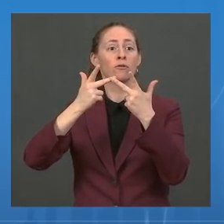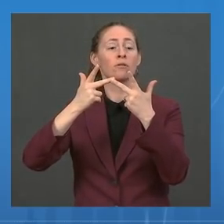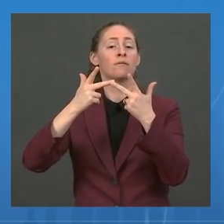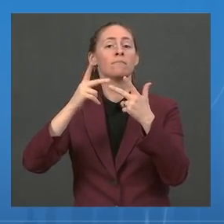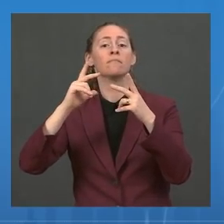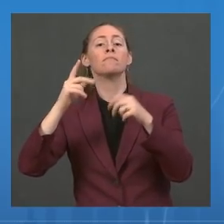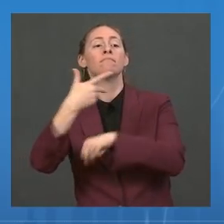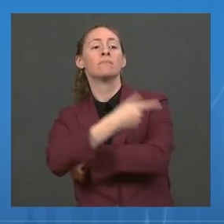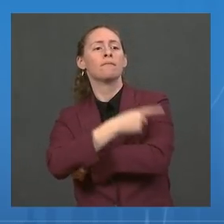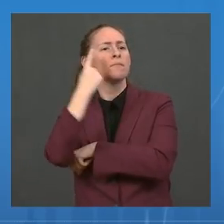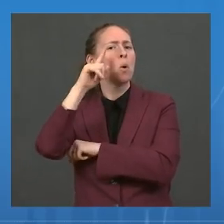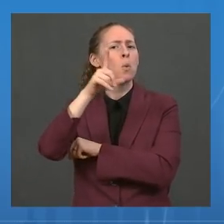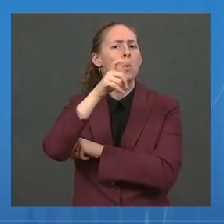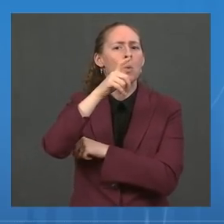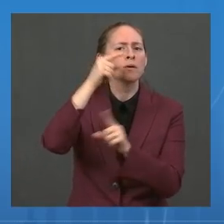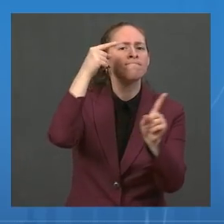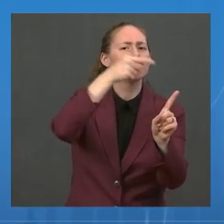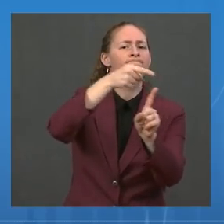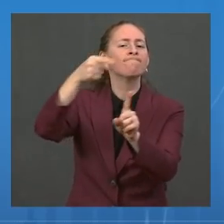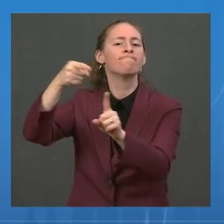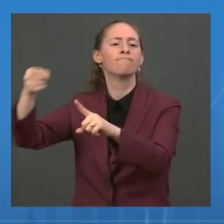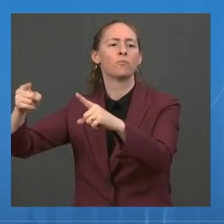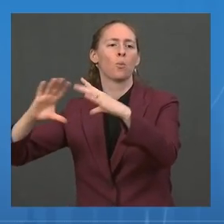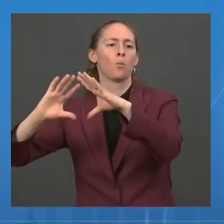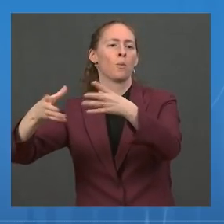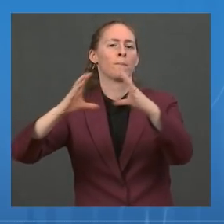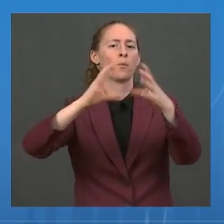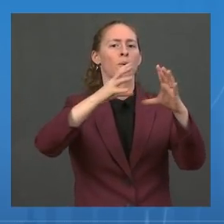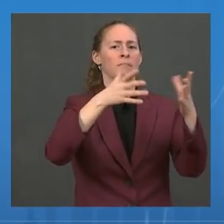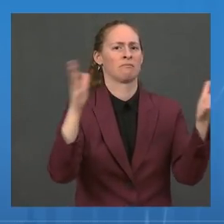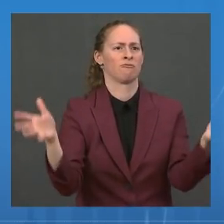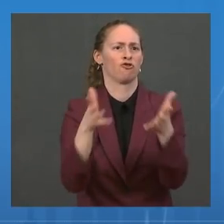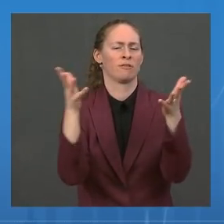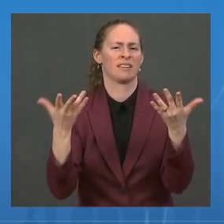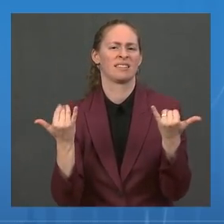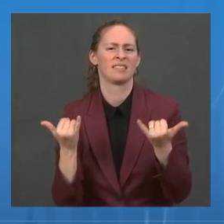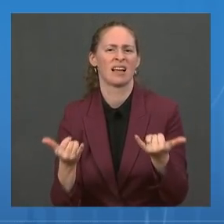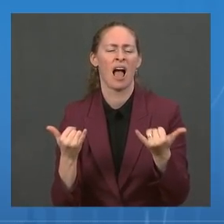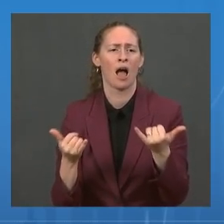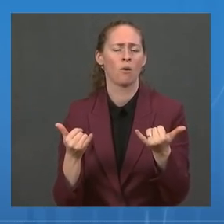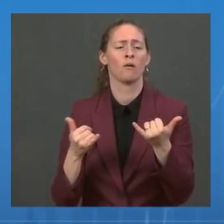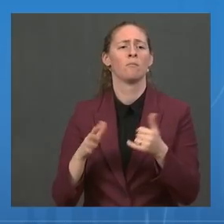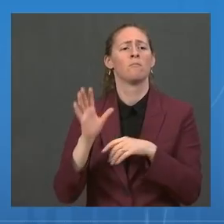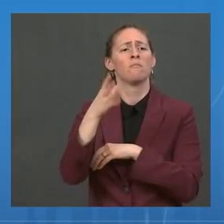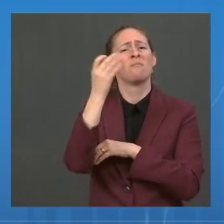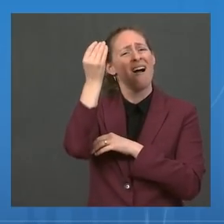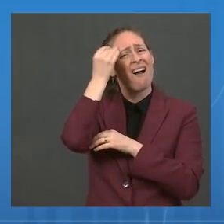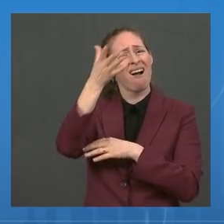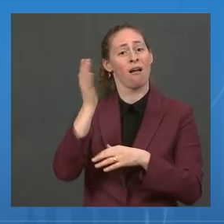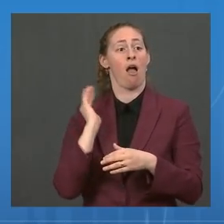and who are at higher risk of exposure to the virus. But make no mistake: Our lives are fundamentally better because of the vaccines.